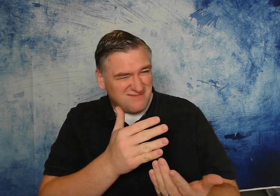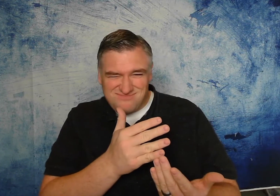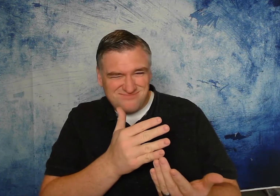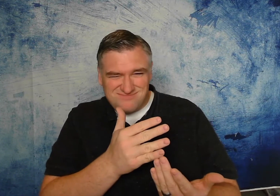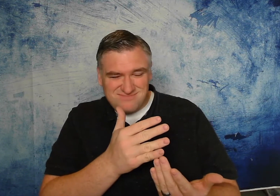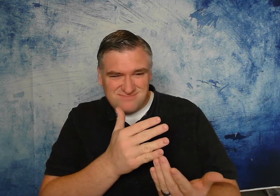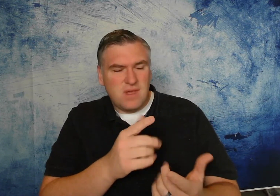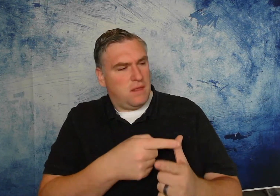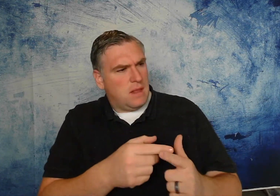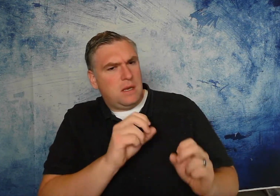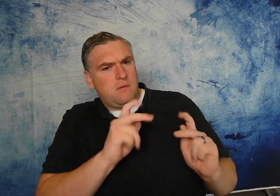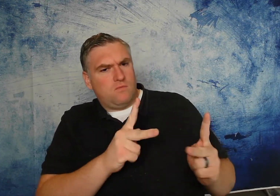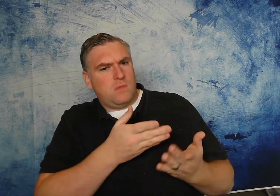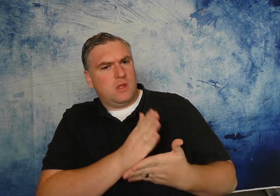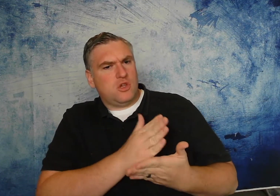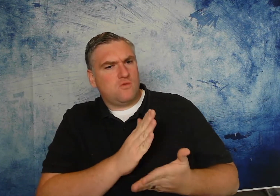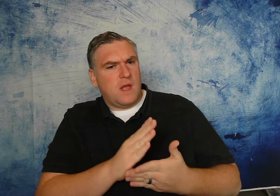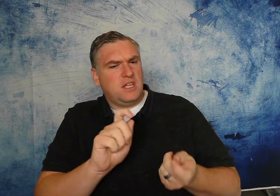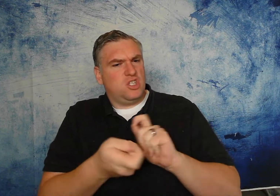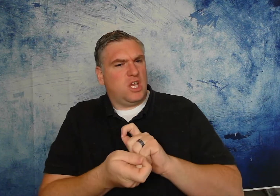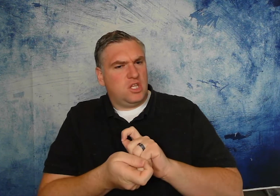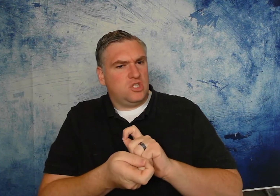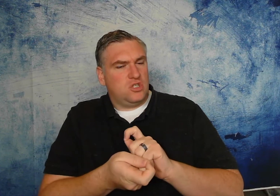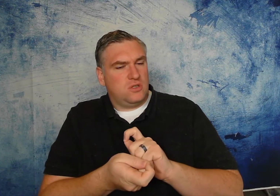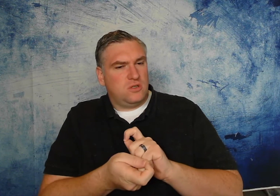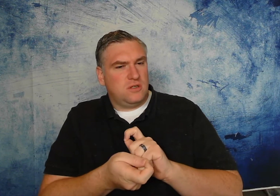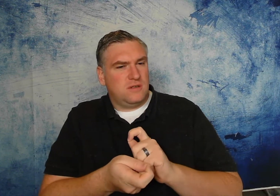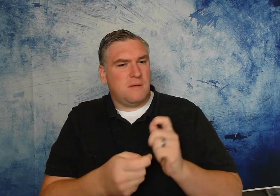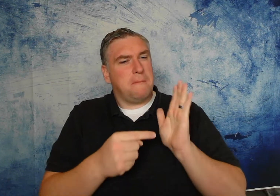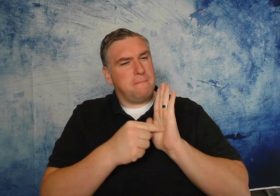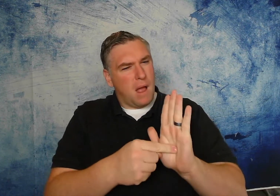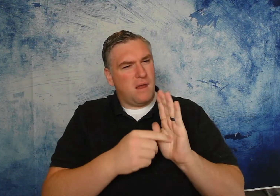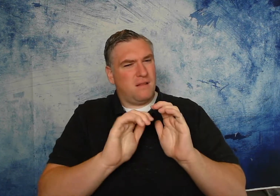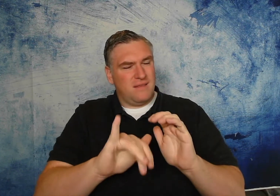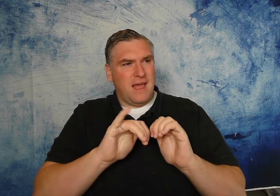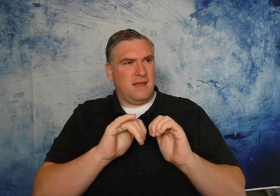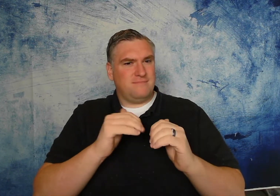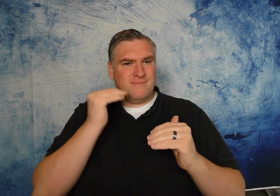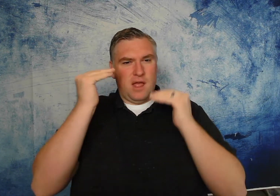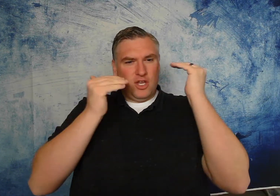but if they read a ways in then teach them how it's all right to make a change;